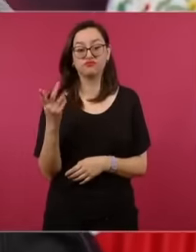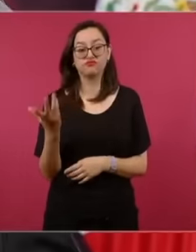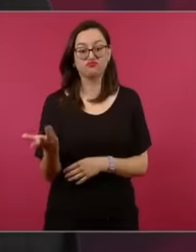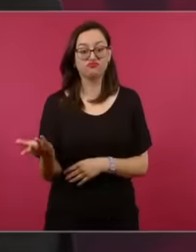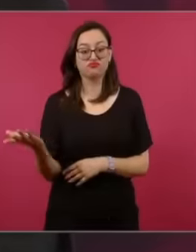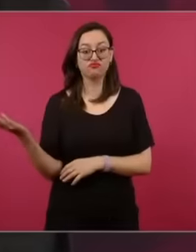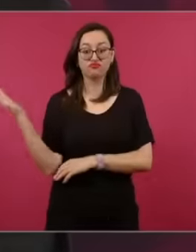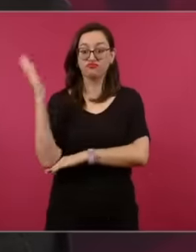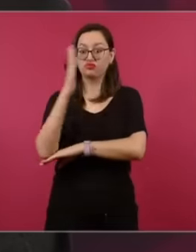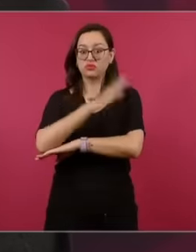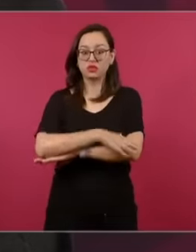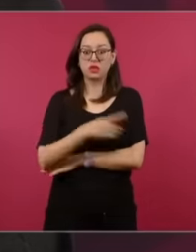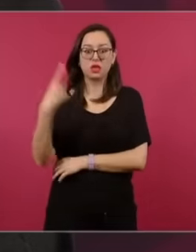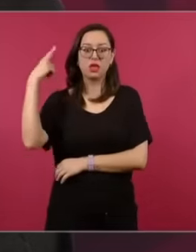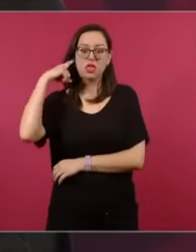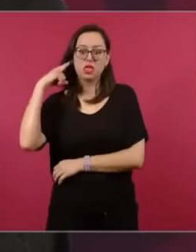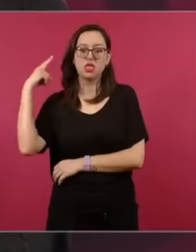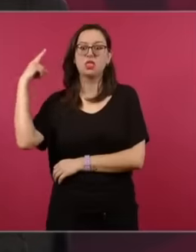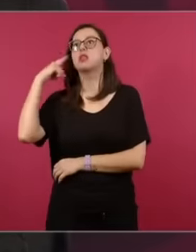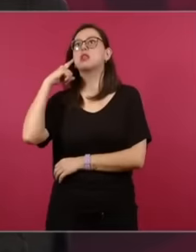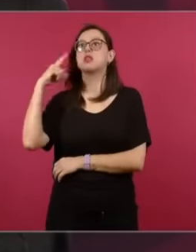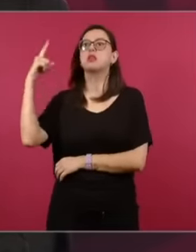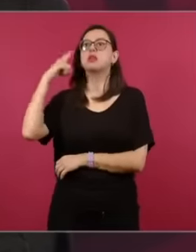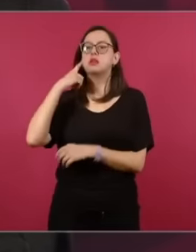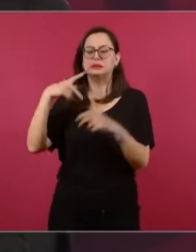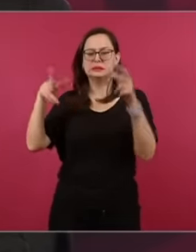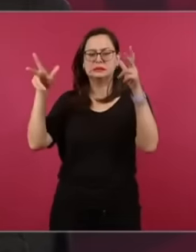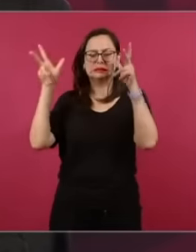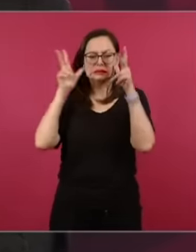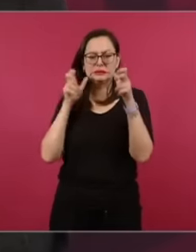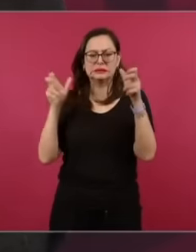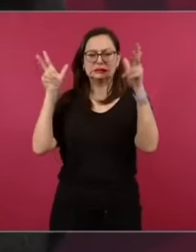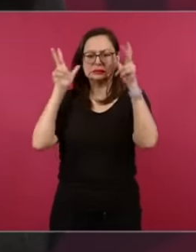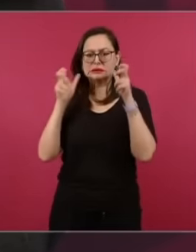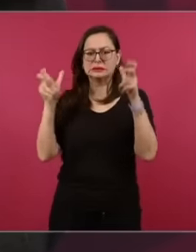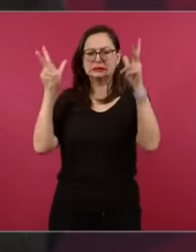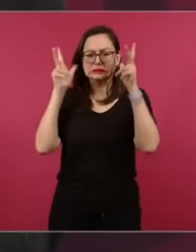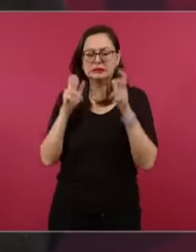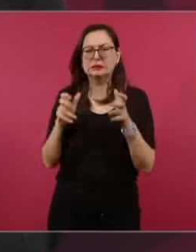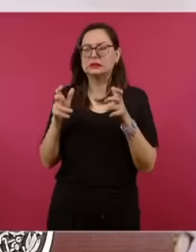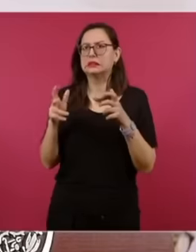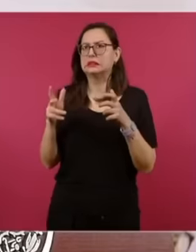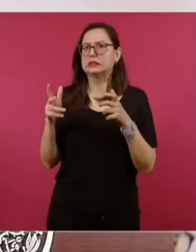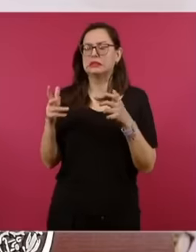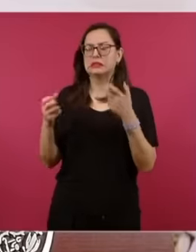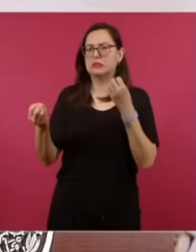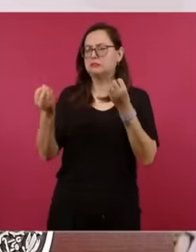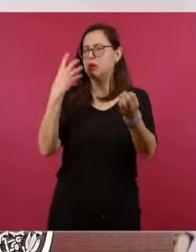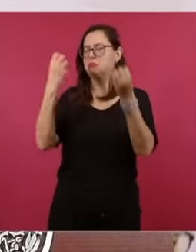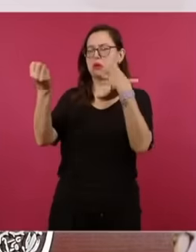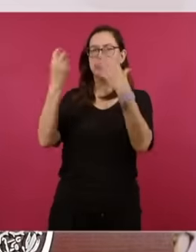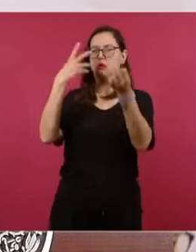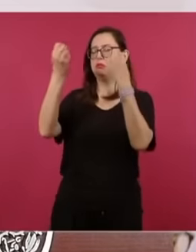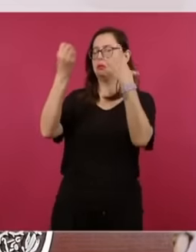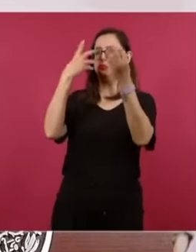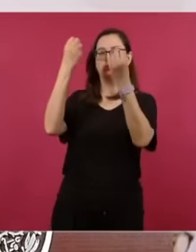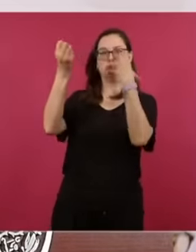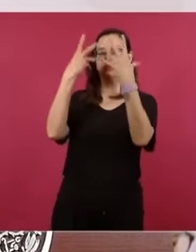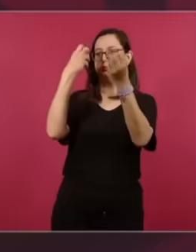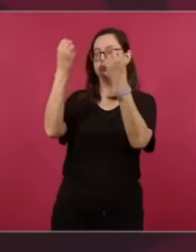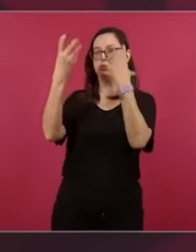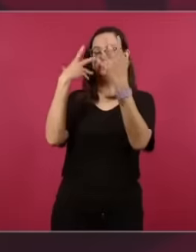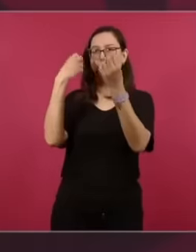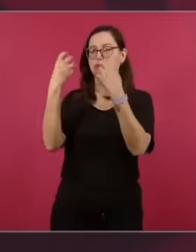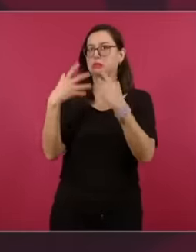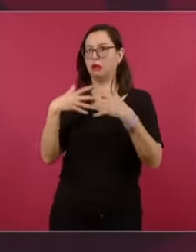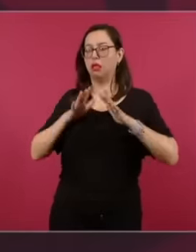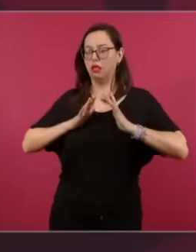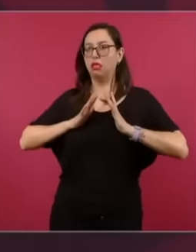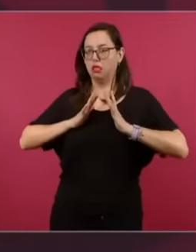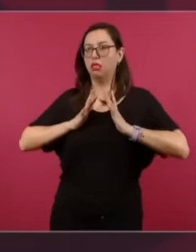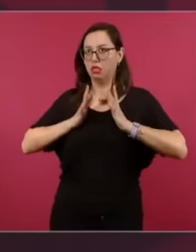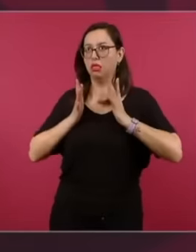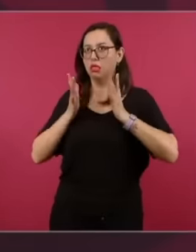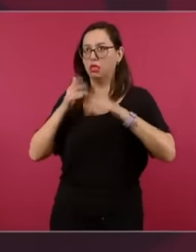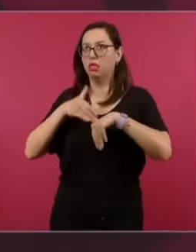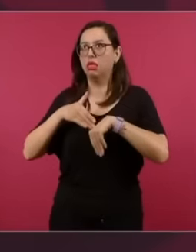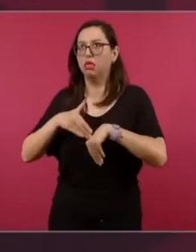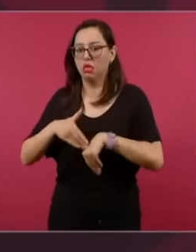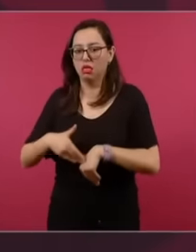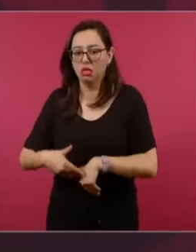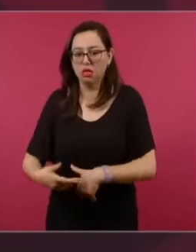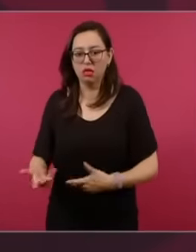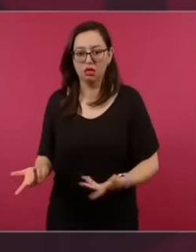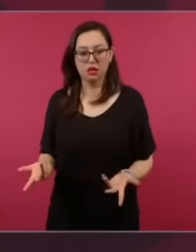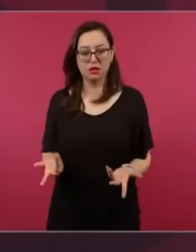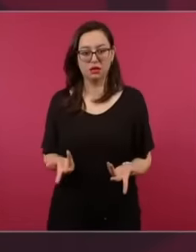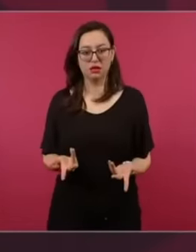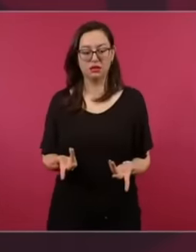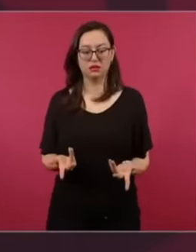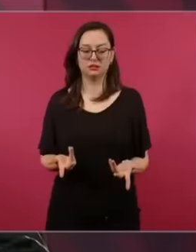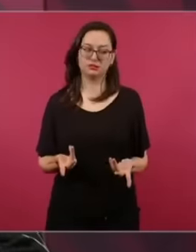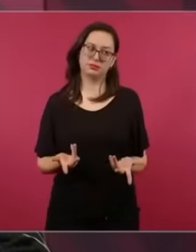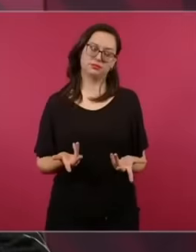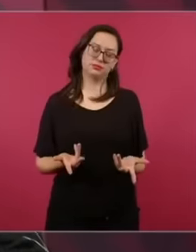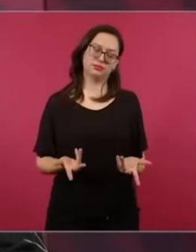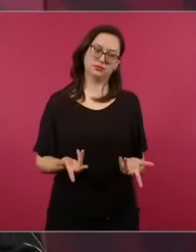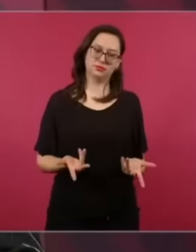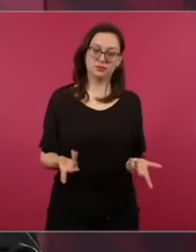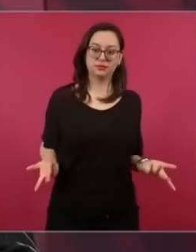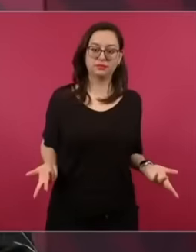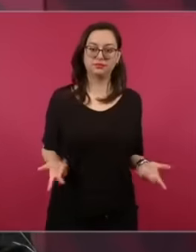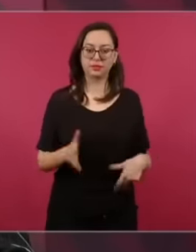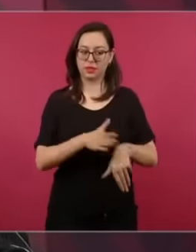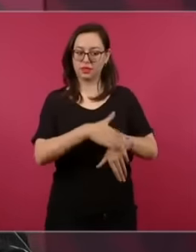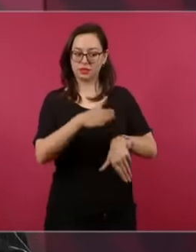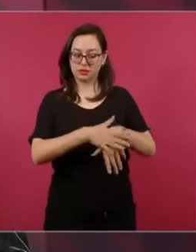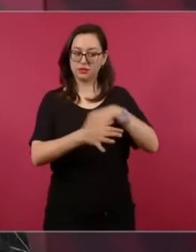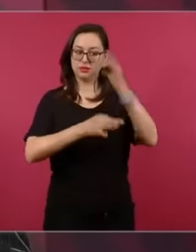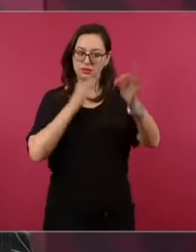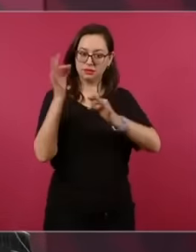bombing to which they were exposed without any protection and also a call to the media